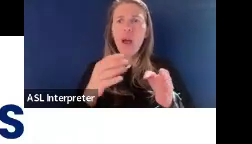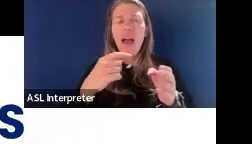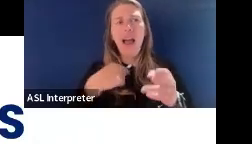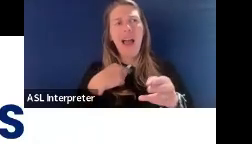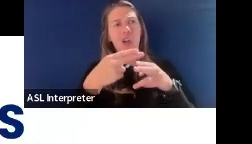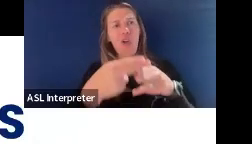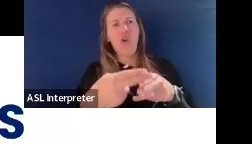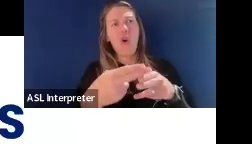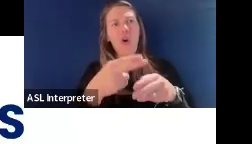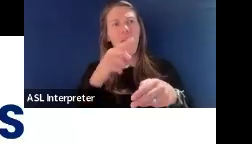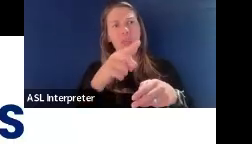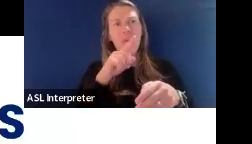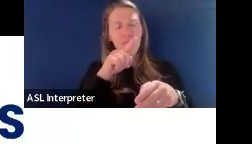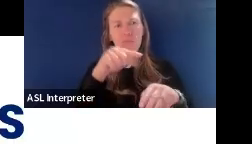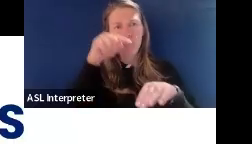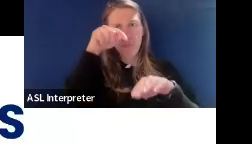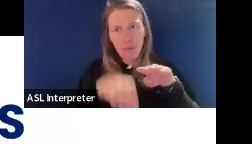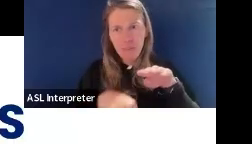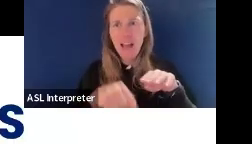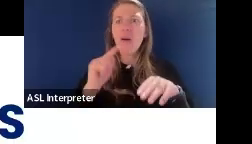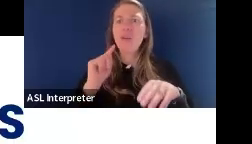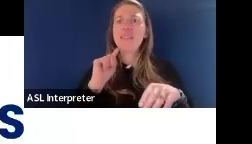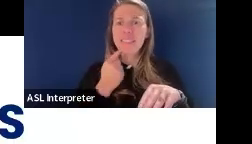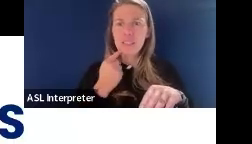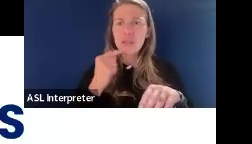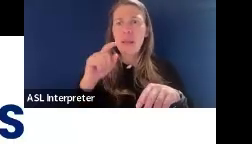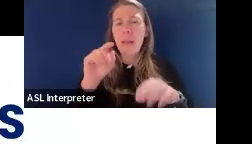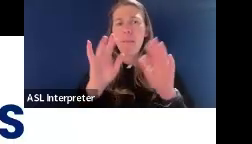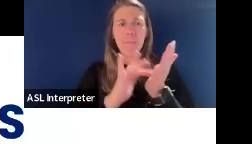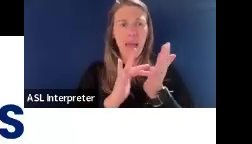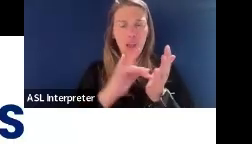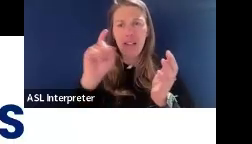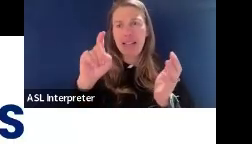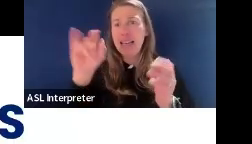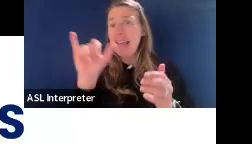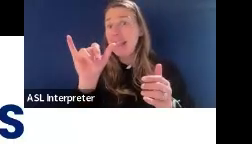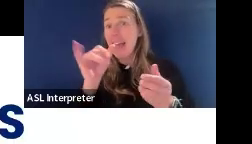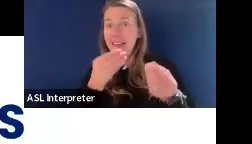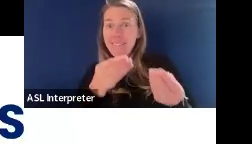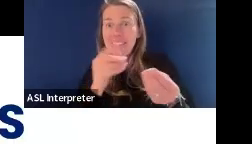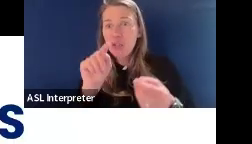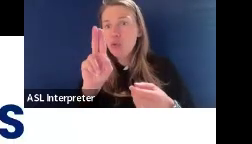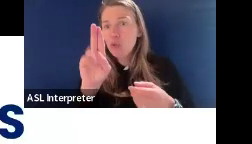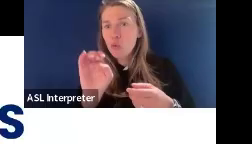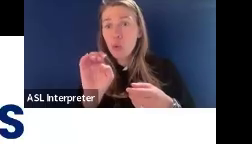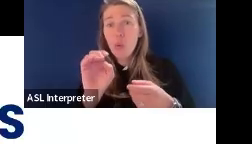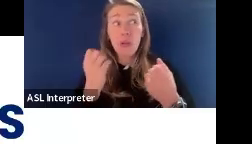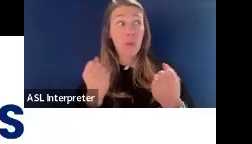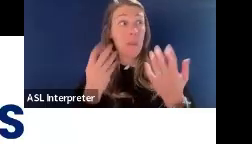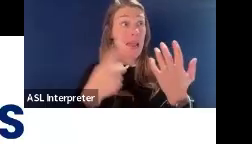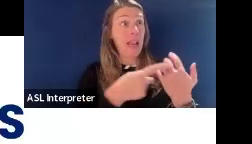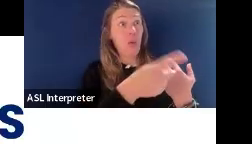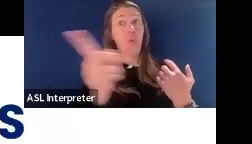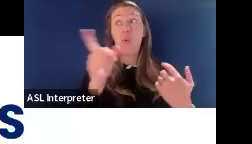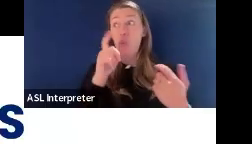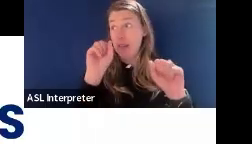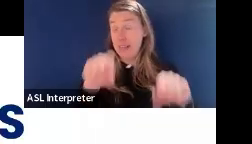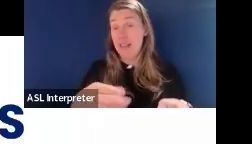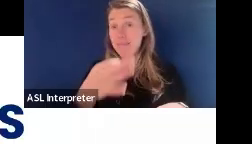is have profound medical needs such as like a feeding tube. And there isn't a lot of service providers that do that in the state of